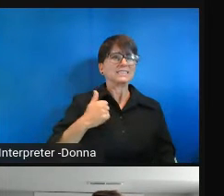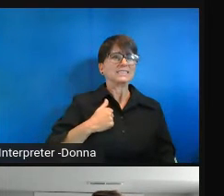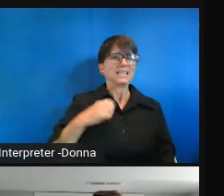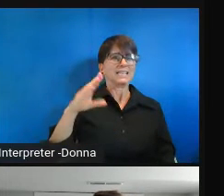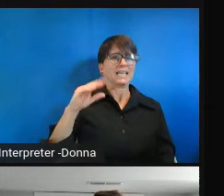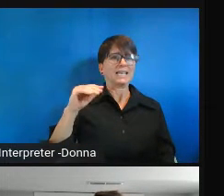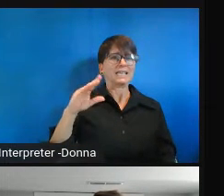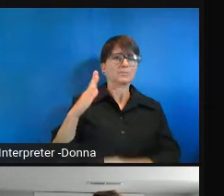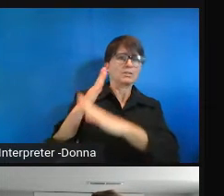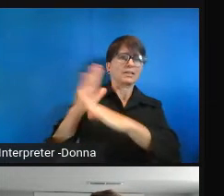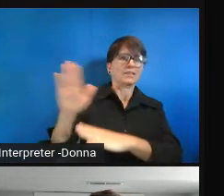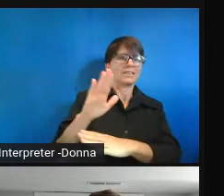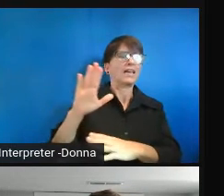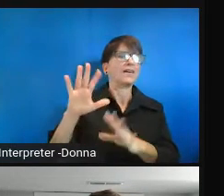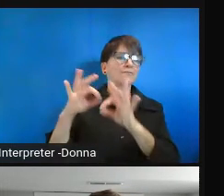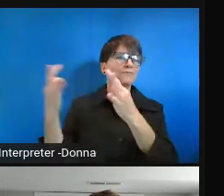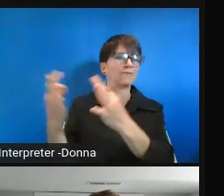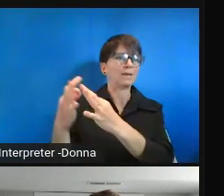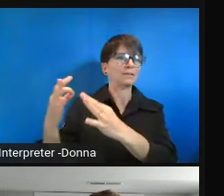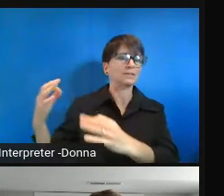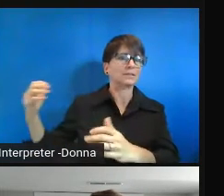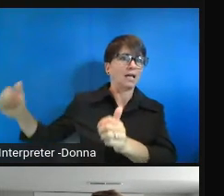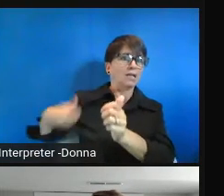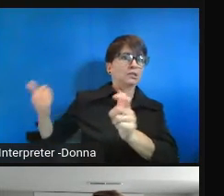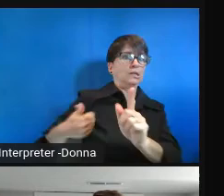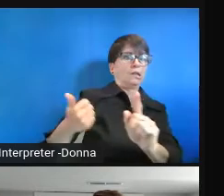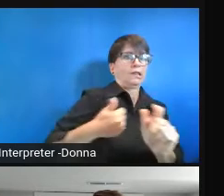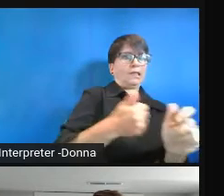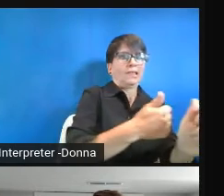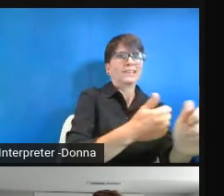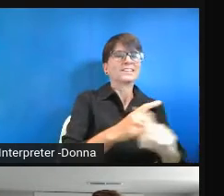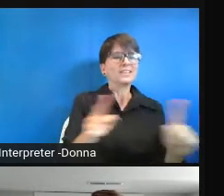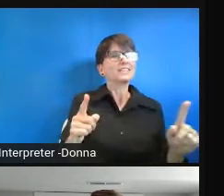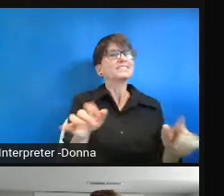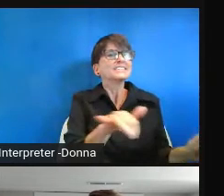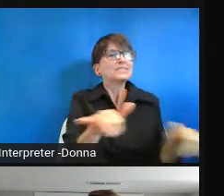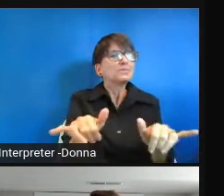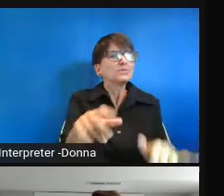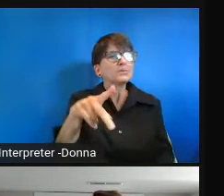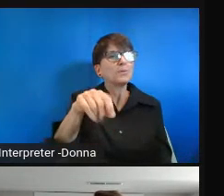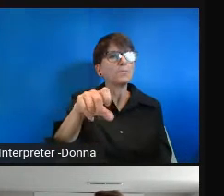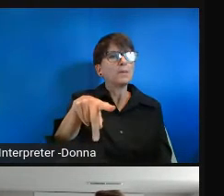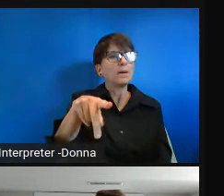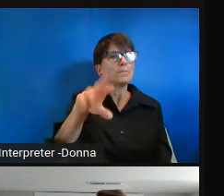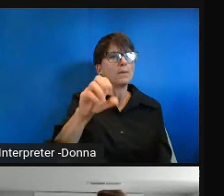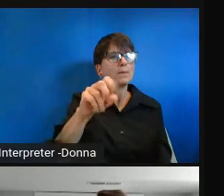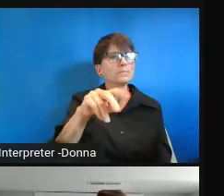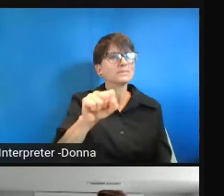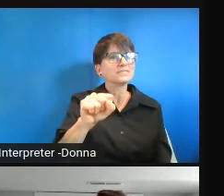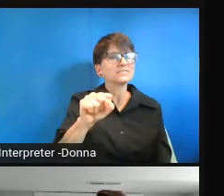In a lot of ways, these obstacles are similar to pop-ups. They can inhibit the flow of walking or deter